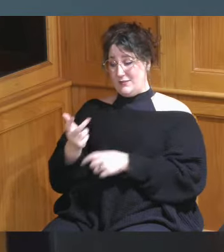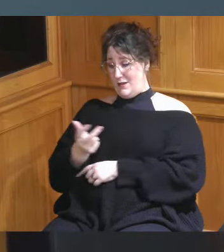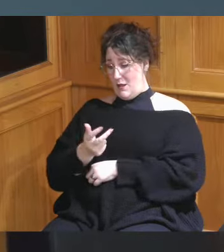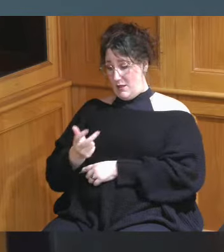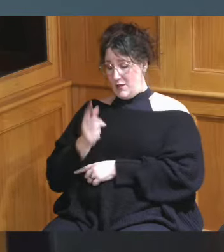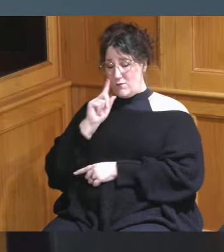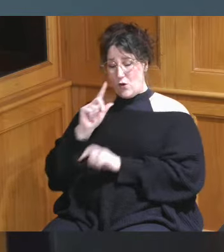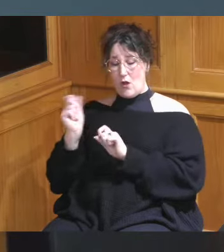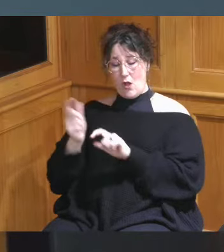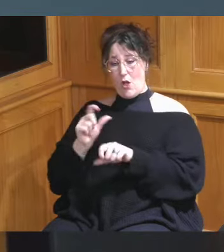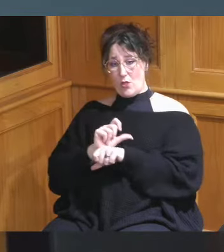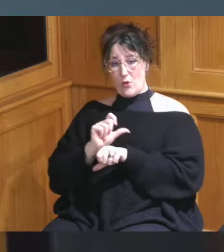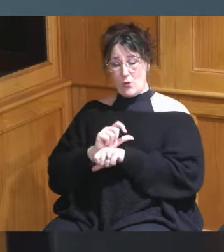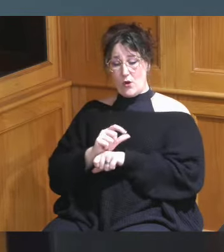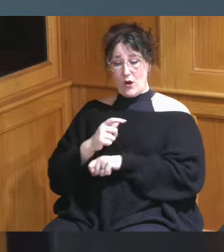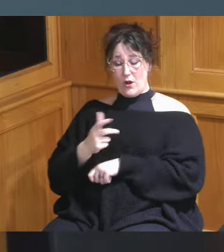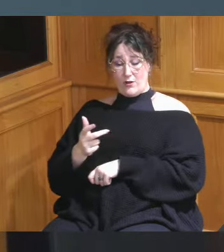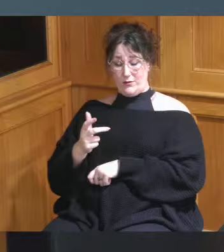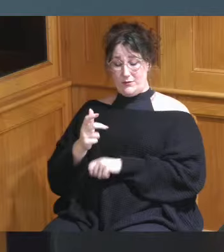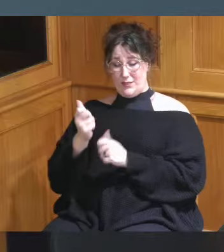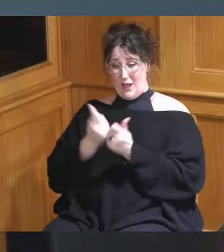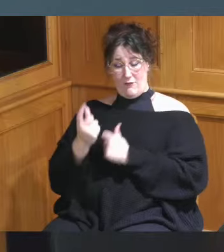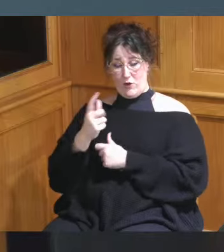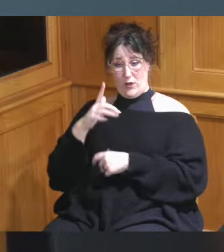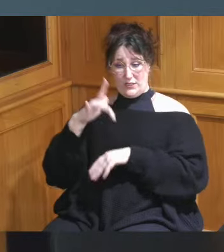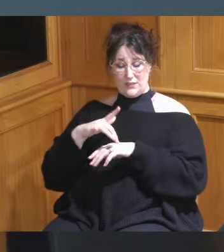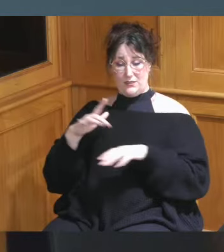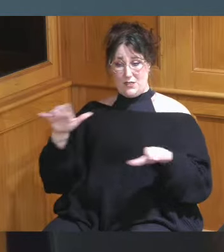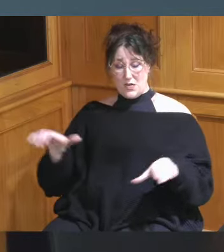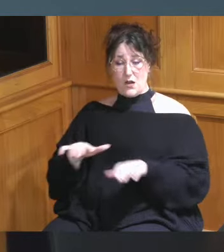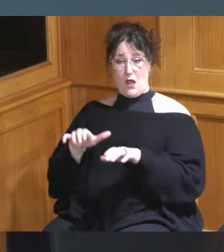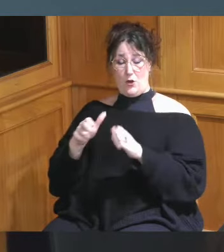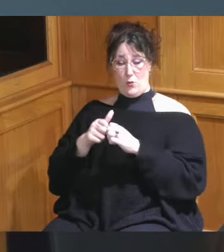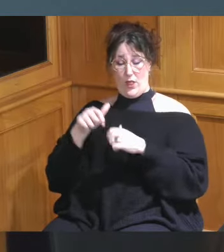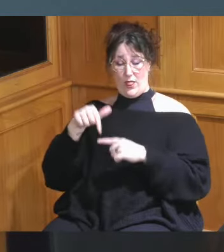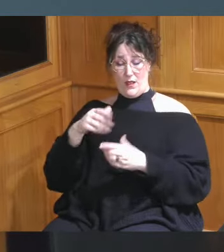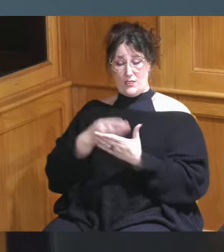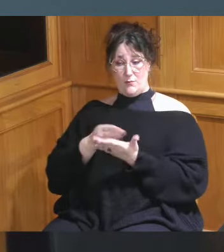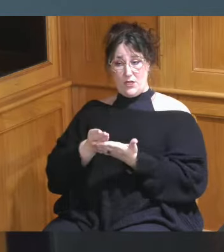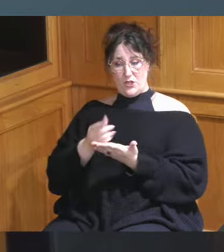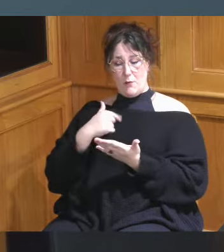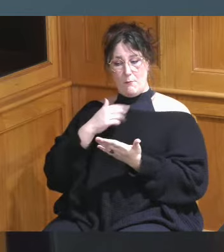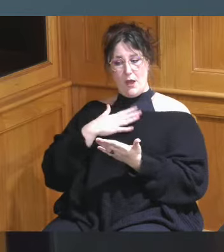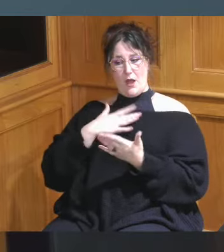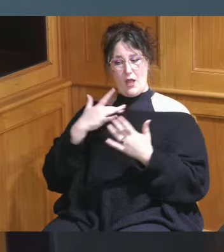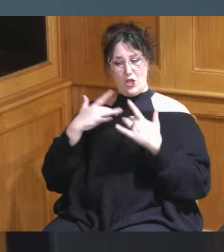the work that they've done as it relates to this budget. my concern was not to add any additional